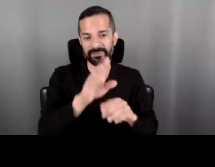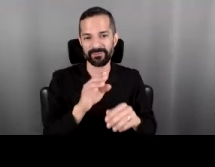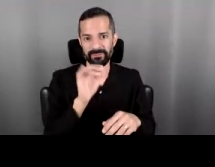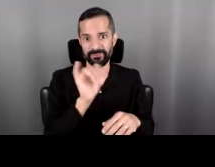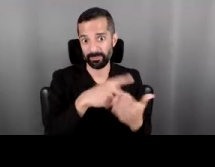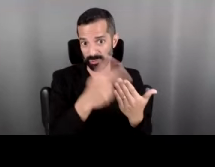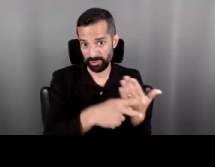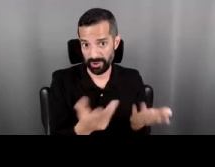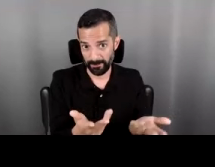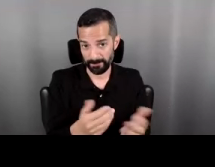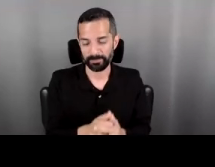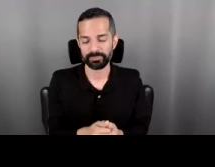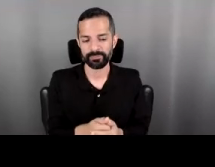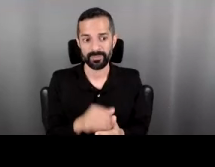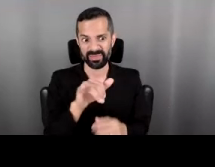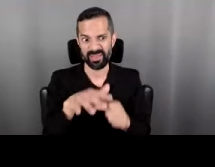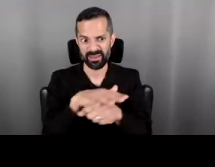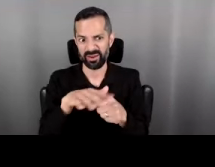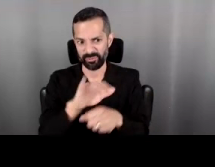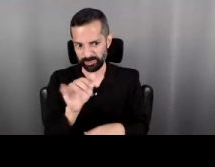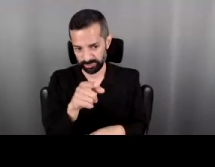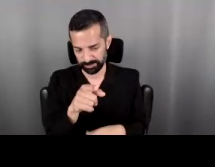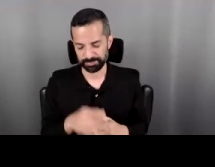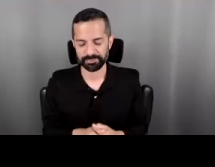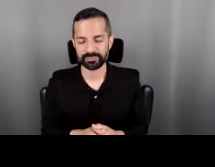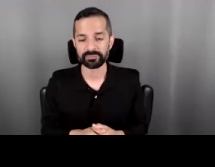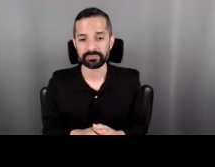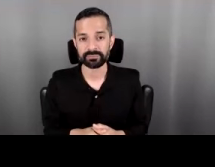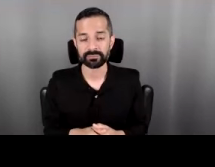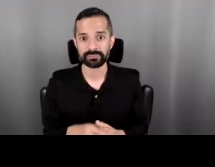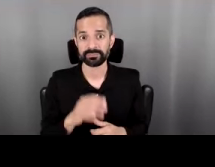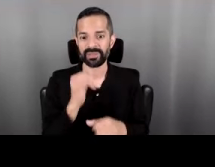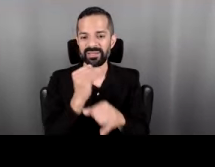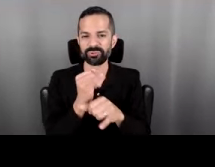This is where the institutional alignment comes into play with,